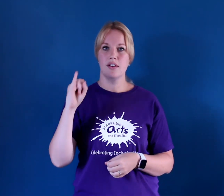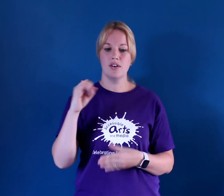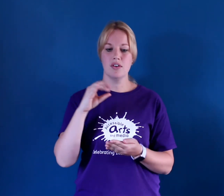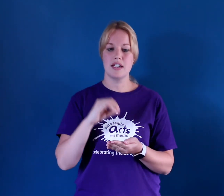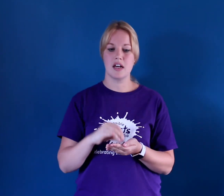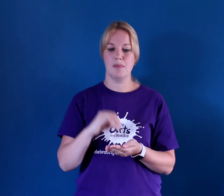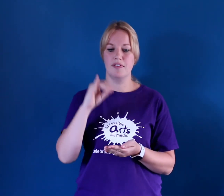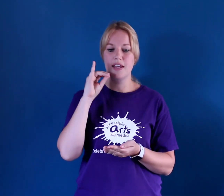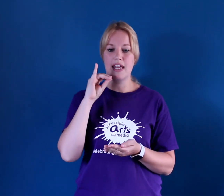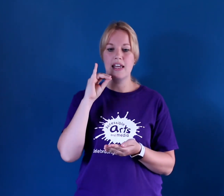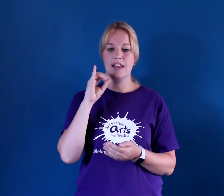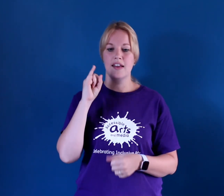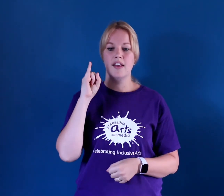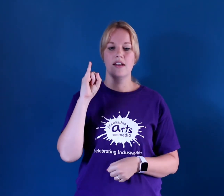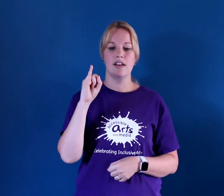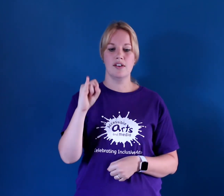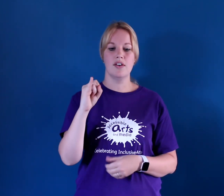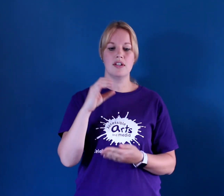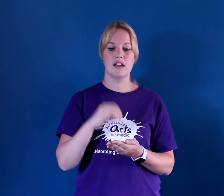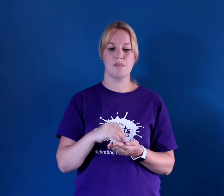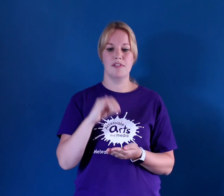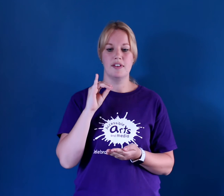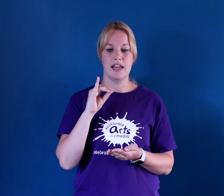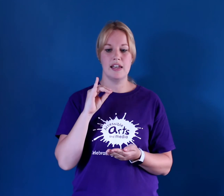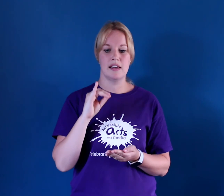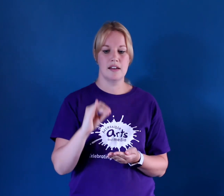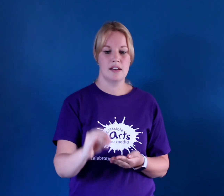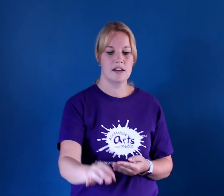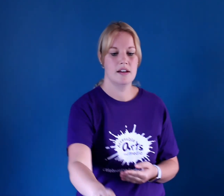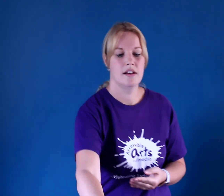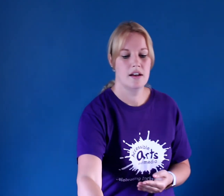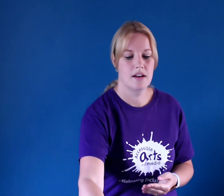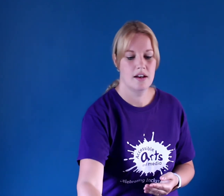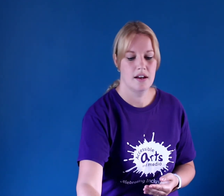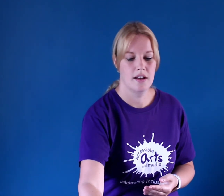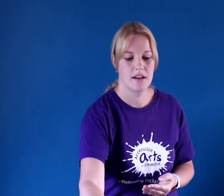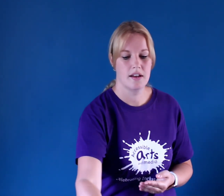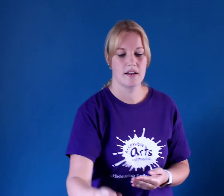Naughty cup of tea, naughty cup of tea